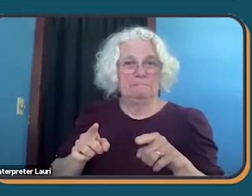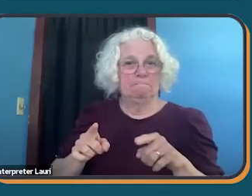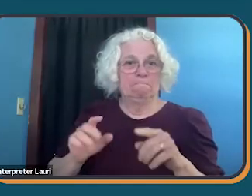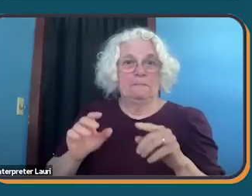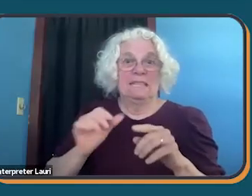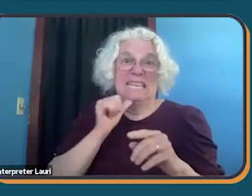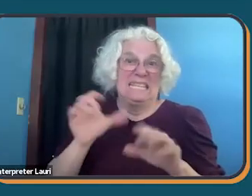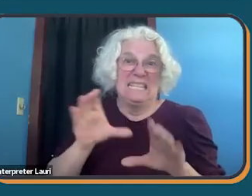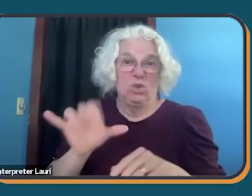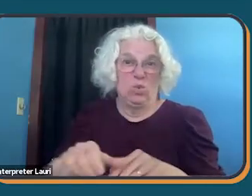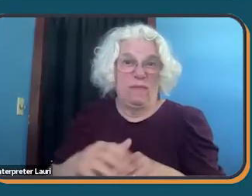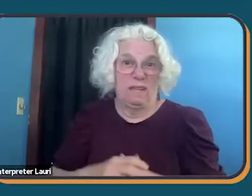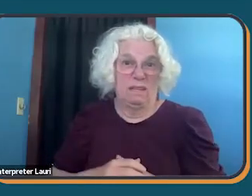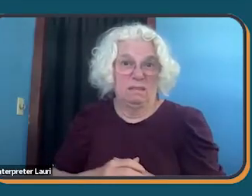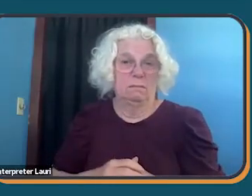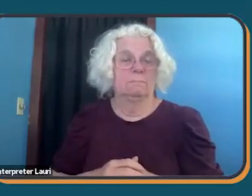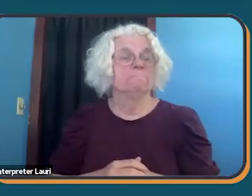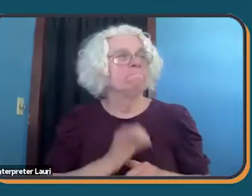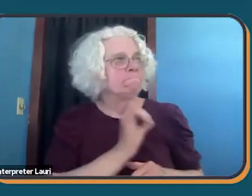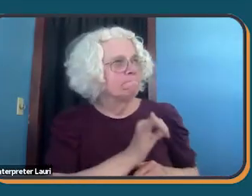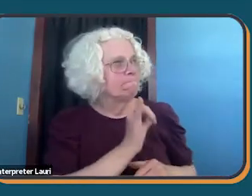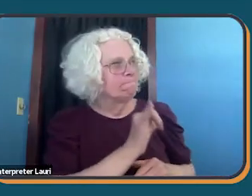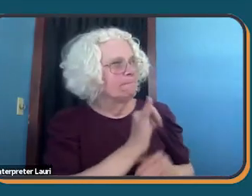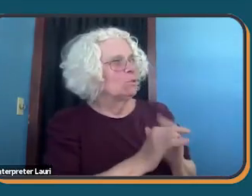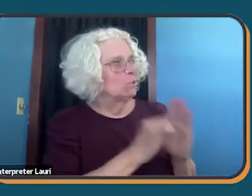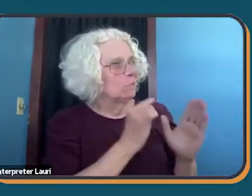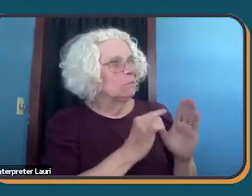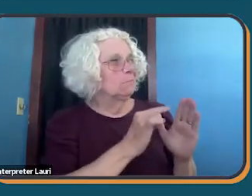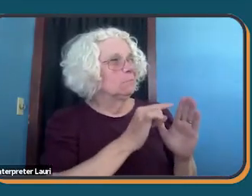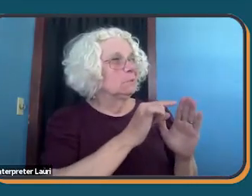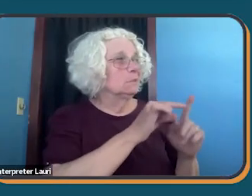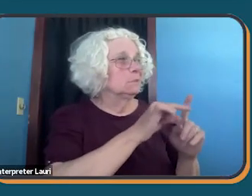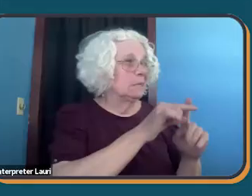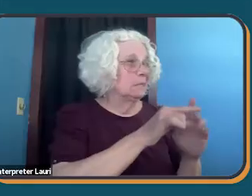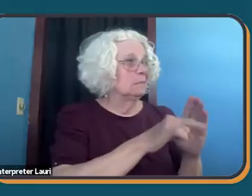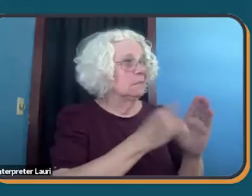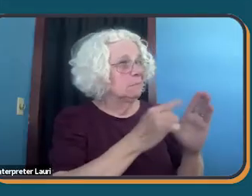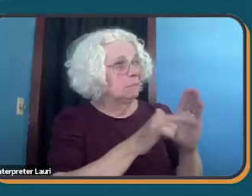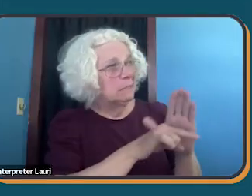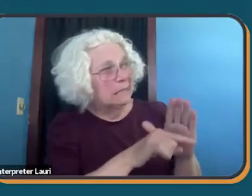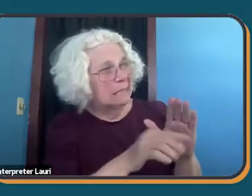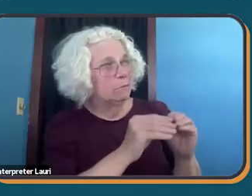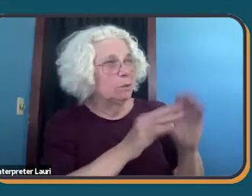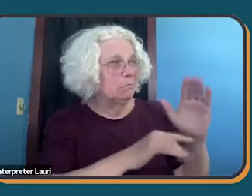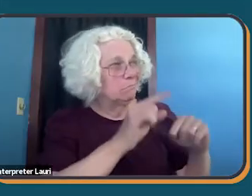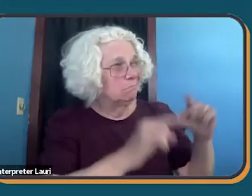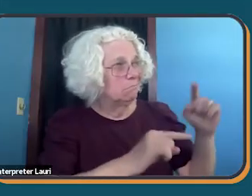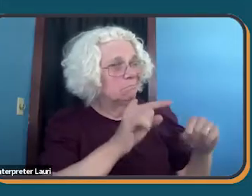Brooke Cruz: Okay, kind of mixed experiences, and we... So, the next question I have for you is